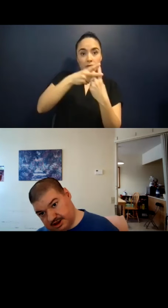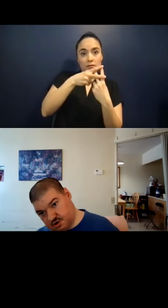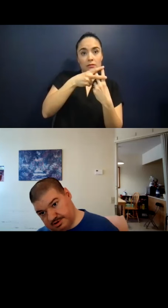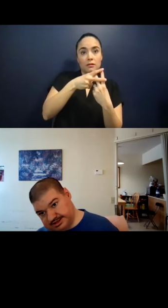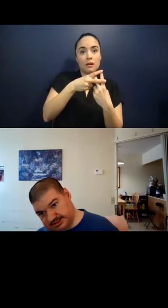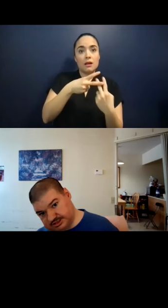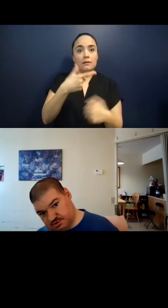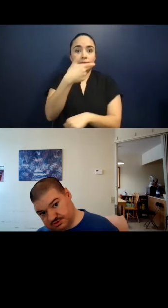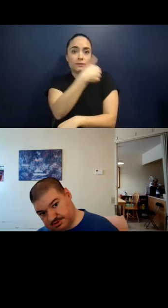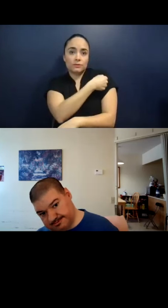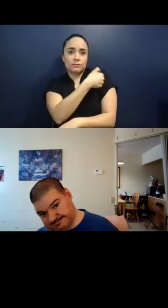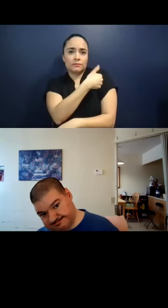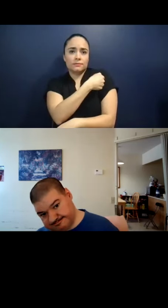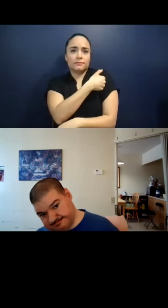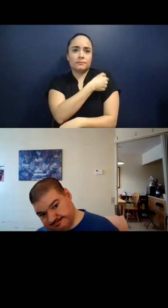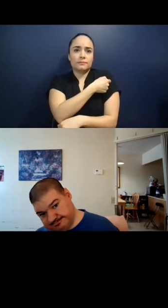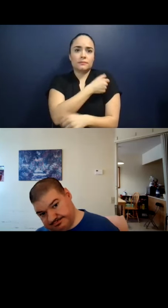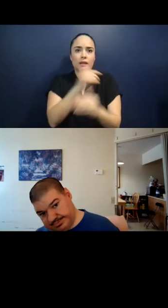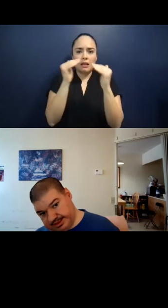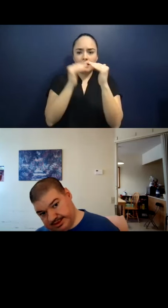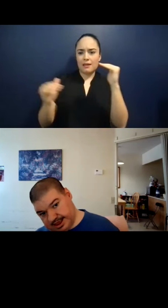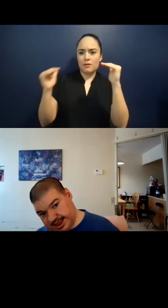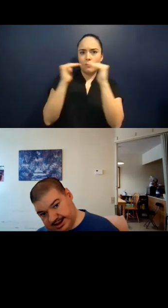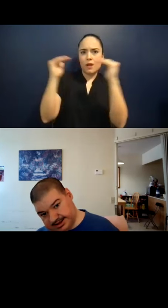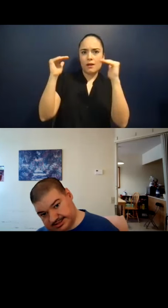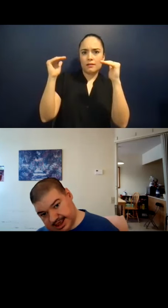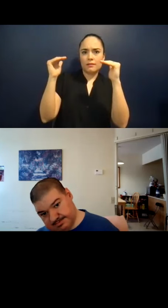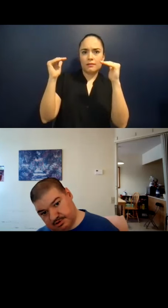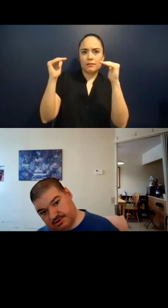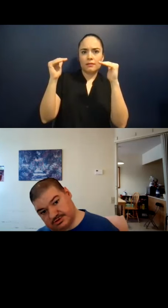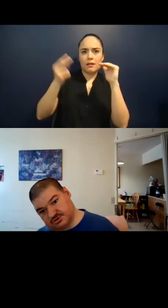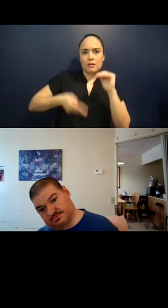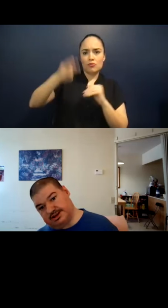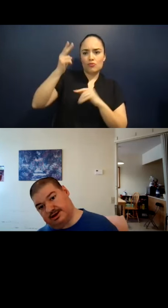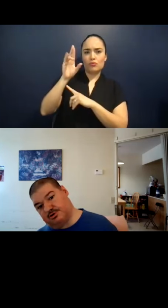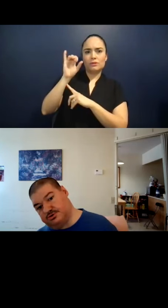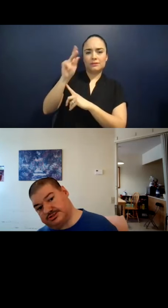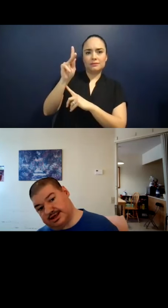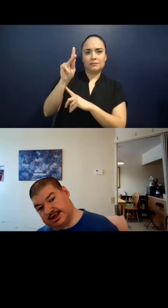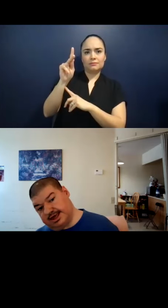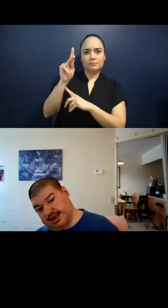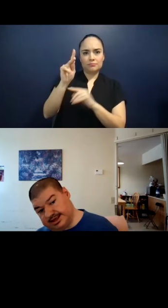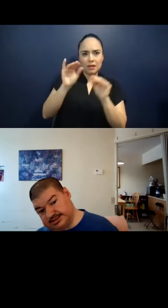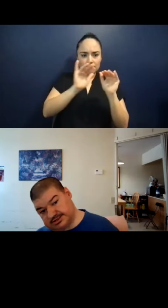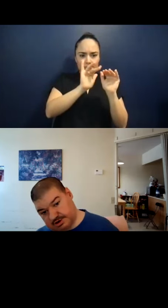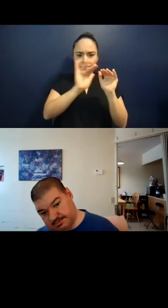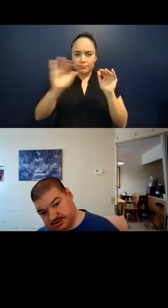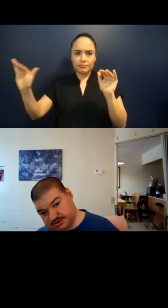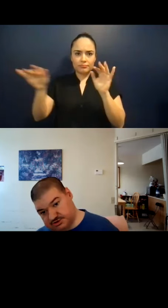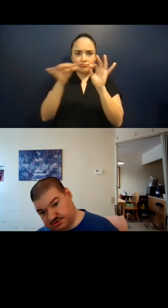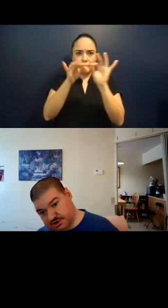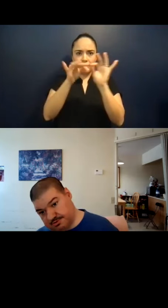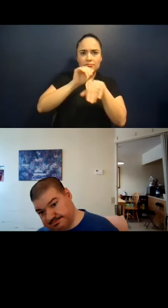with people with their messages . Or you can type in vaccine equity, high risk and nobody